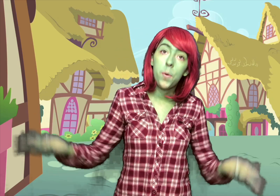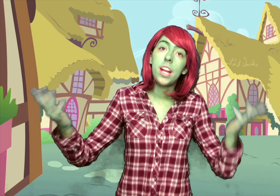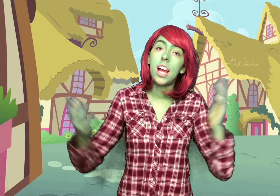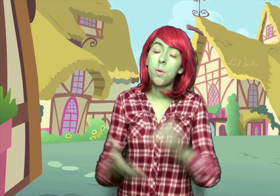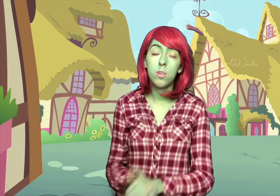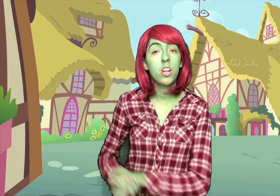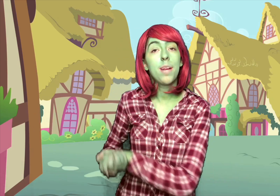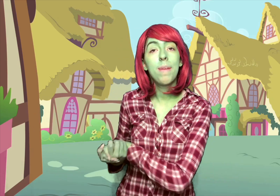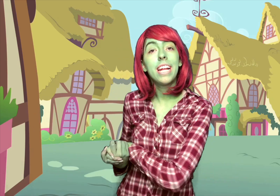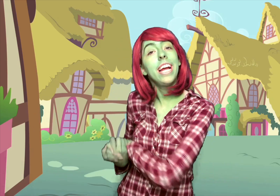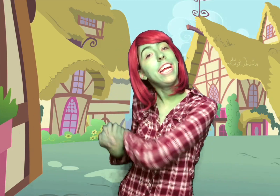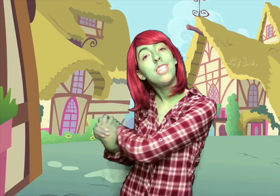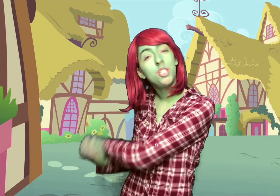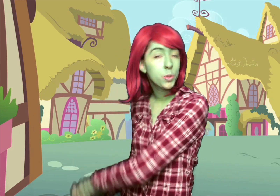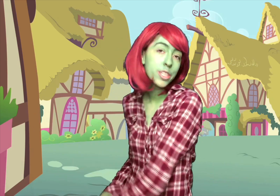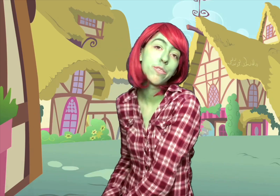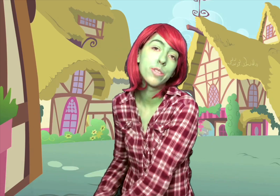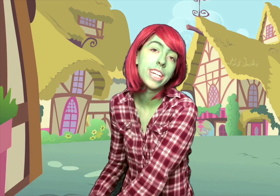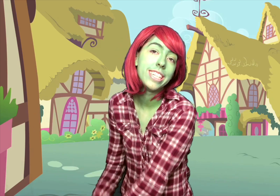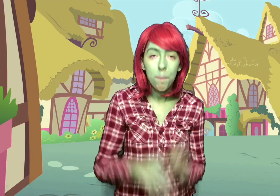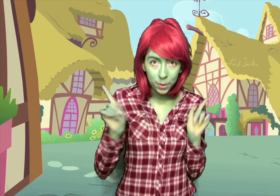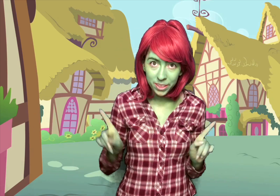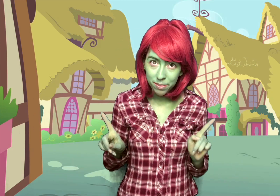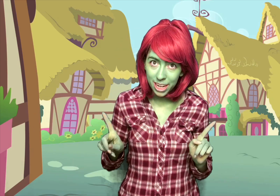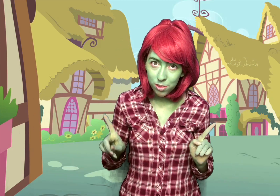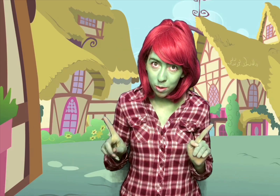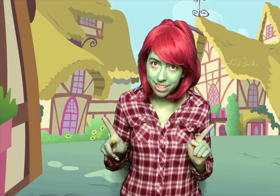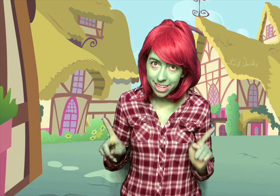and i will try to make a tutorial for it but only if you guys request it